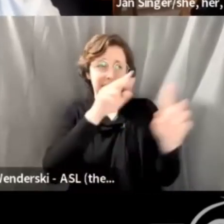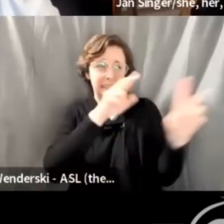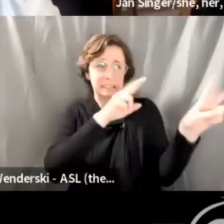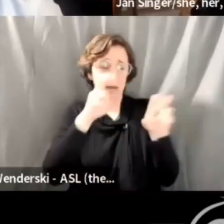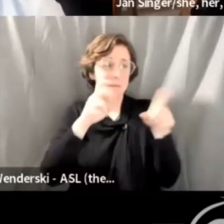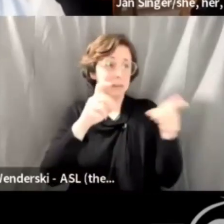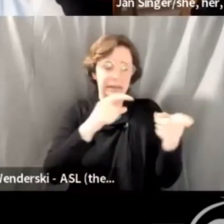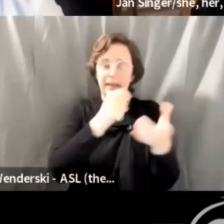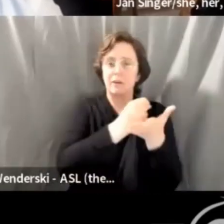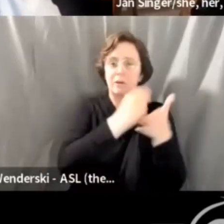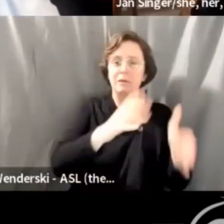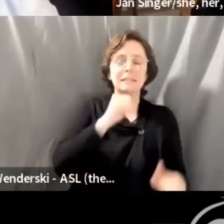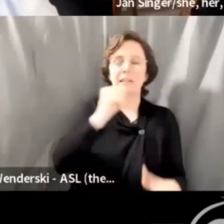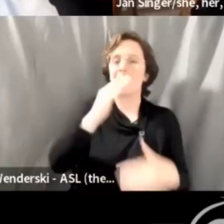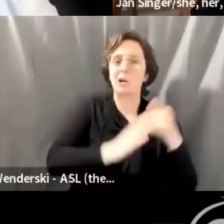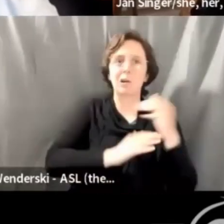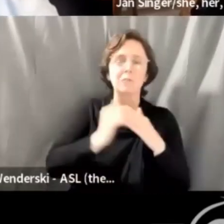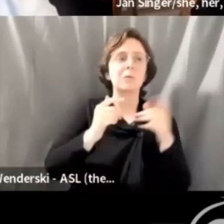like that they wanted to move away from it.